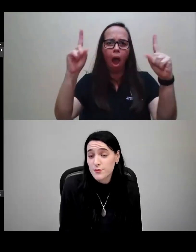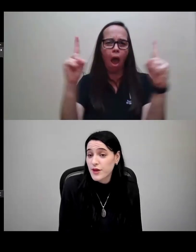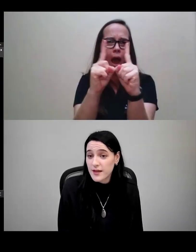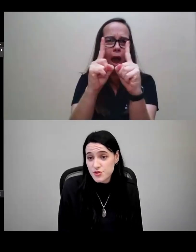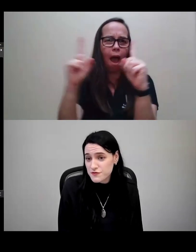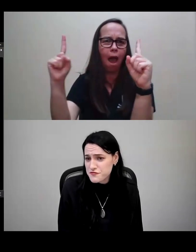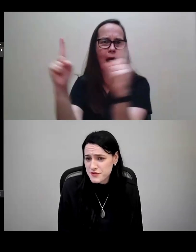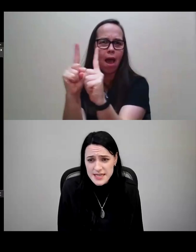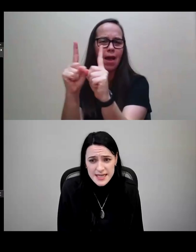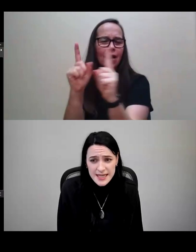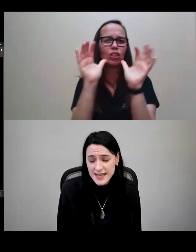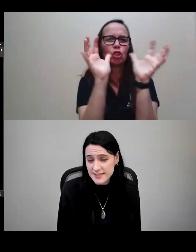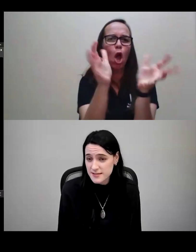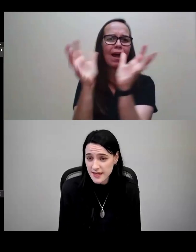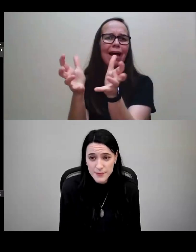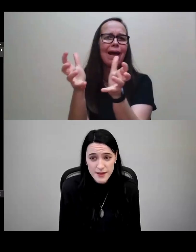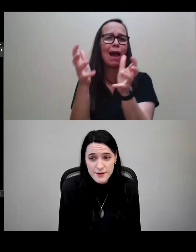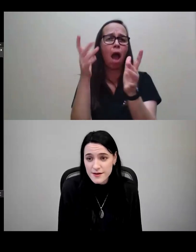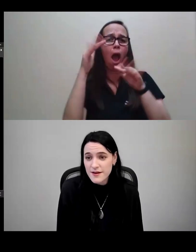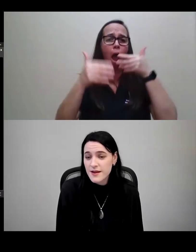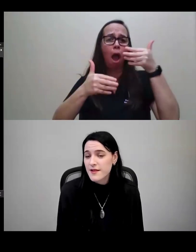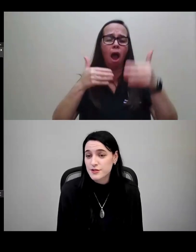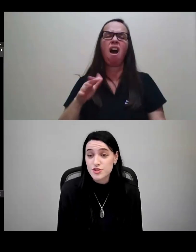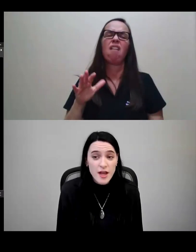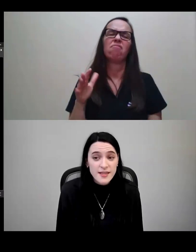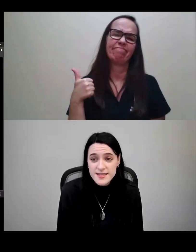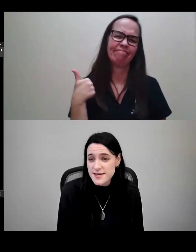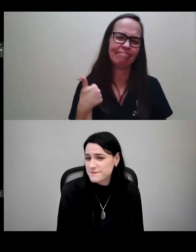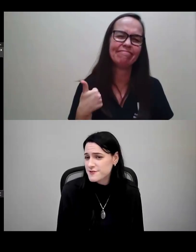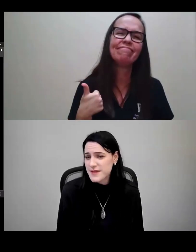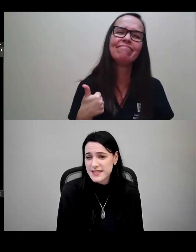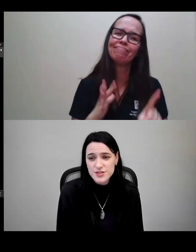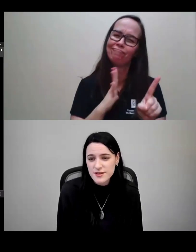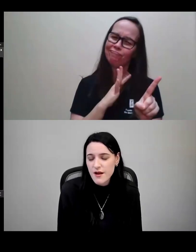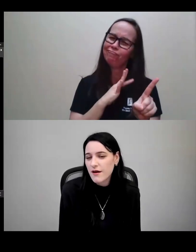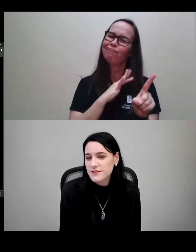their comprehension for reading is getting better, they're chunking the information.